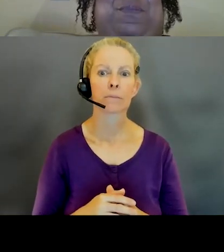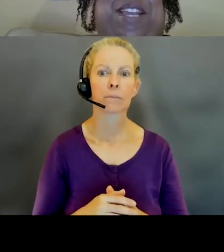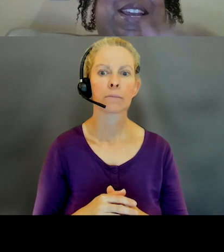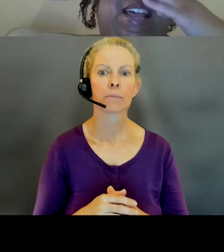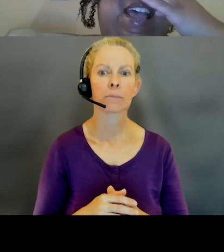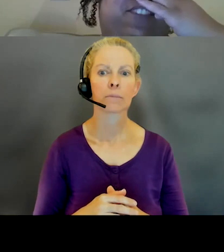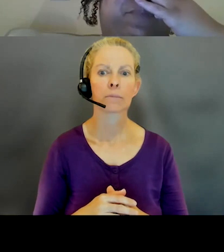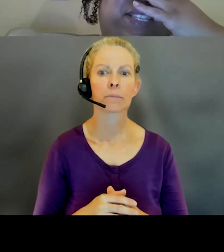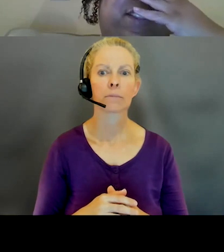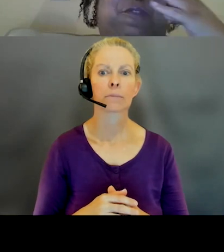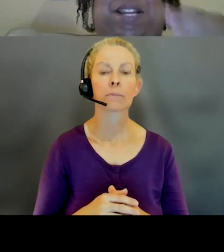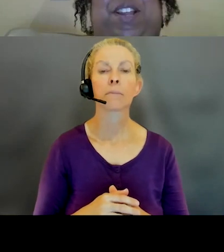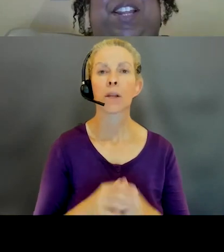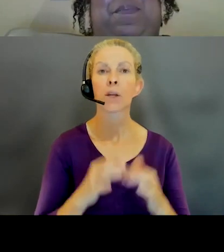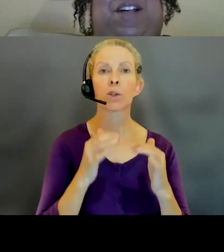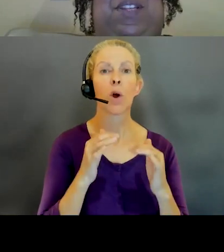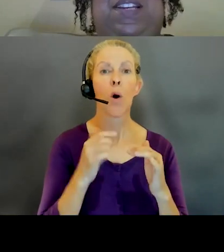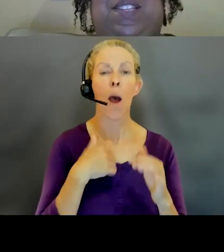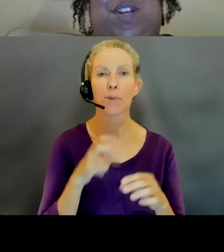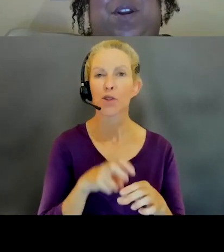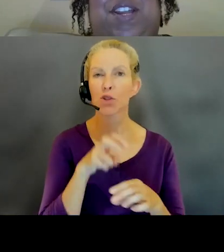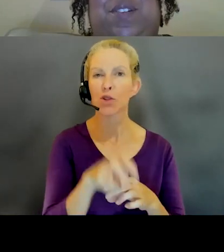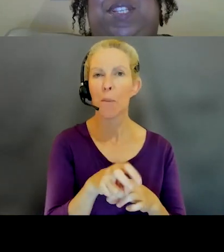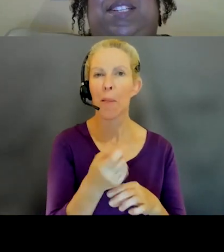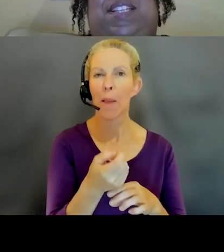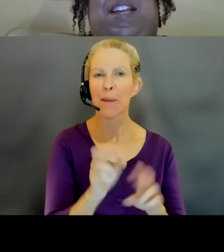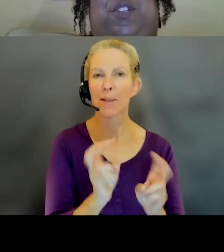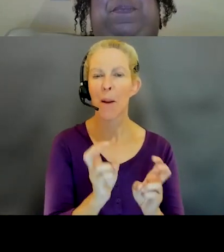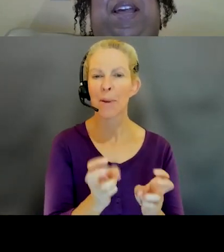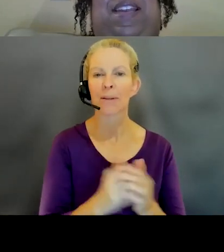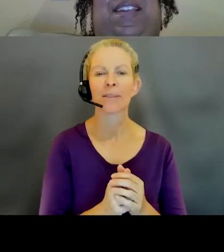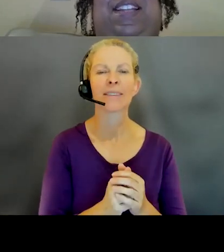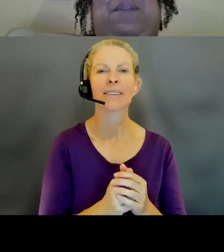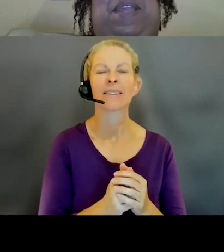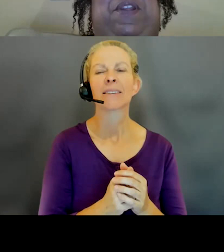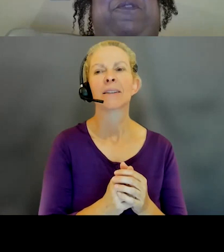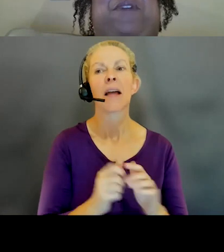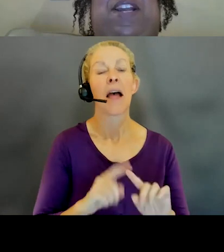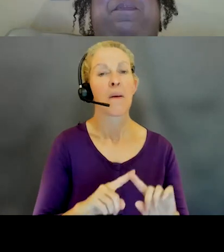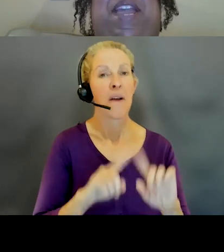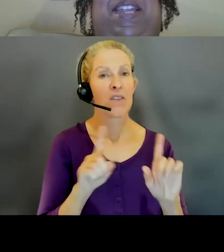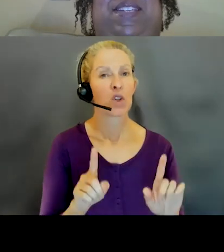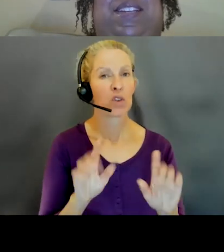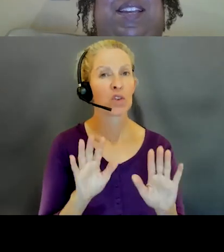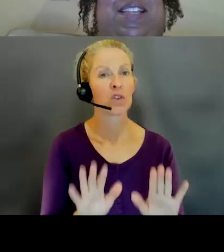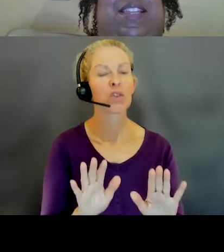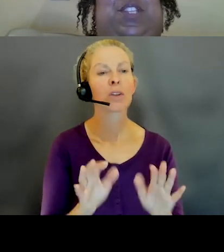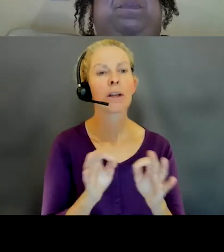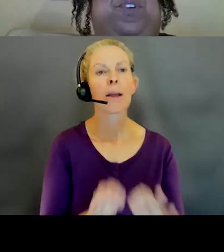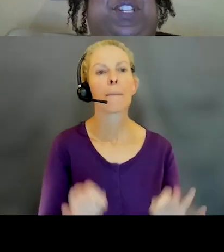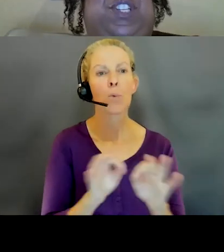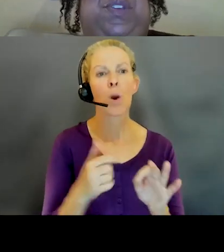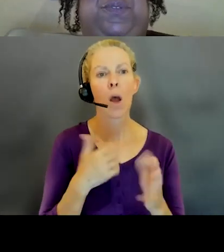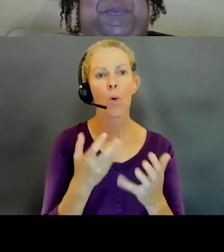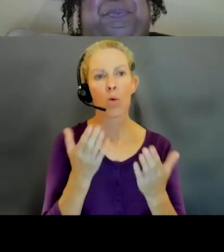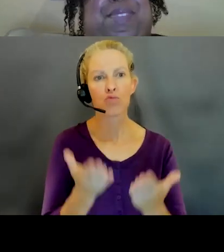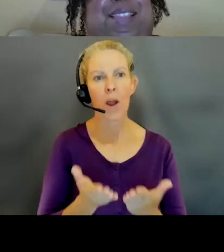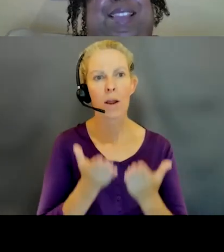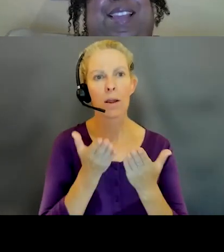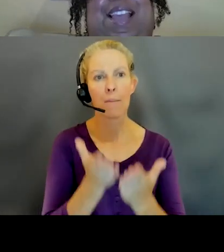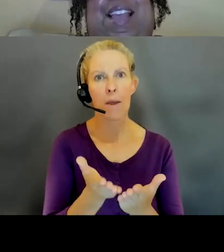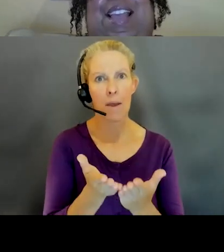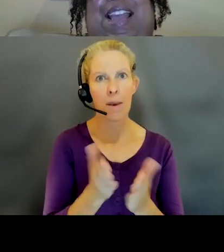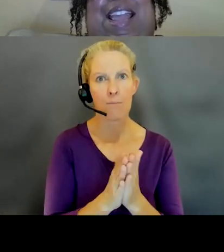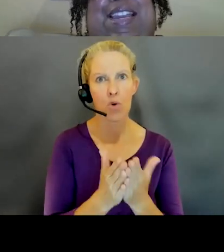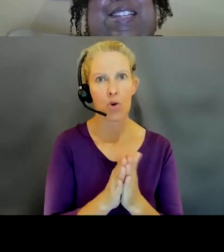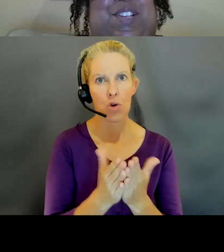bit ahead of myself by talking about scenarios and such, but let me recommend this book to you. It is